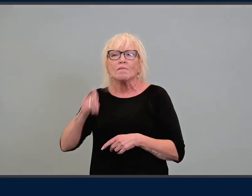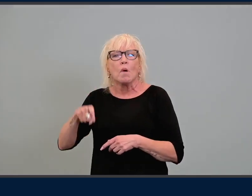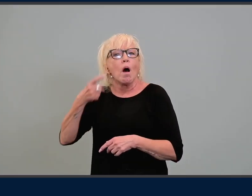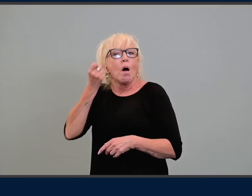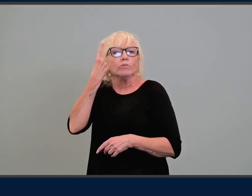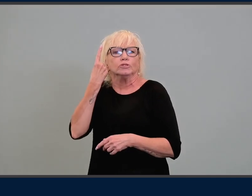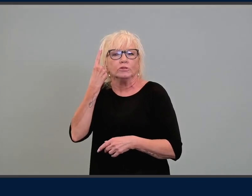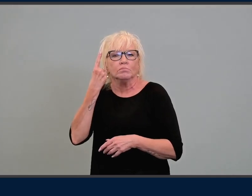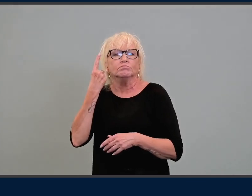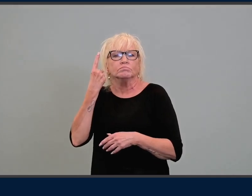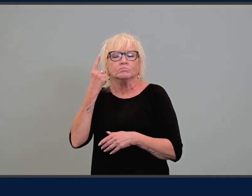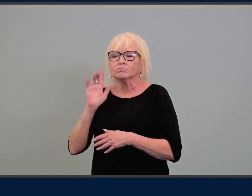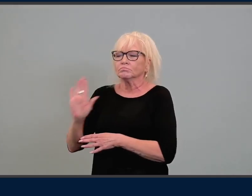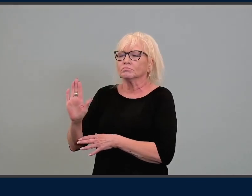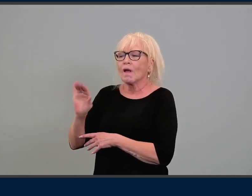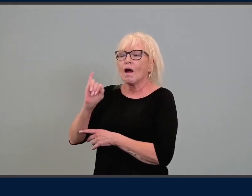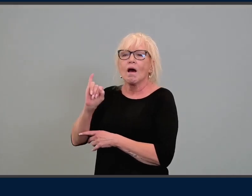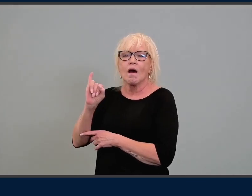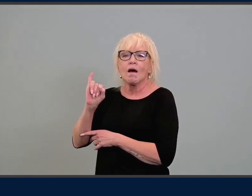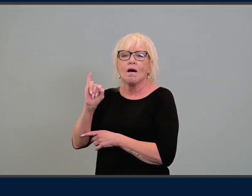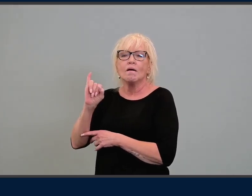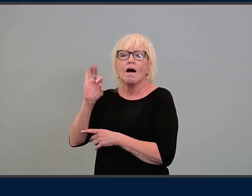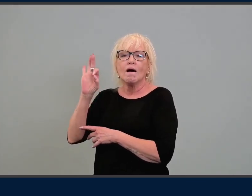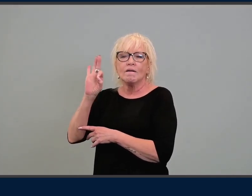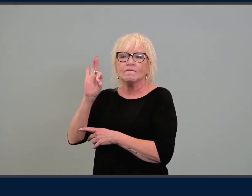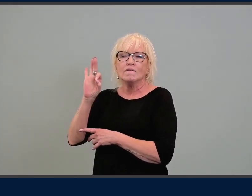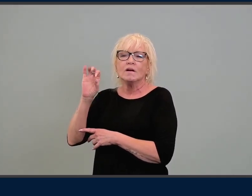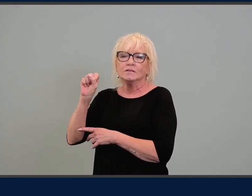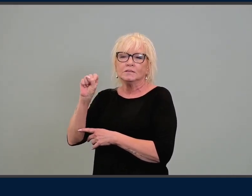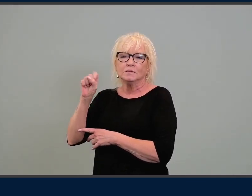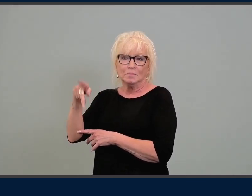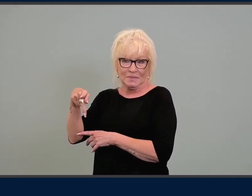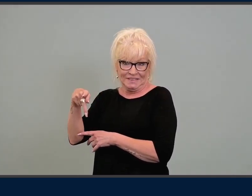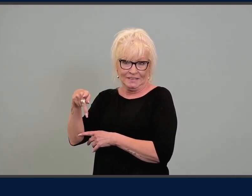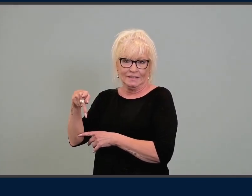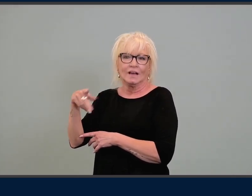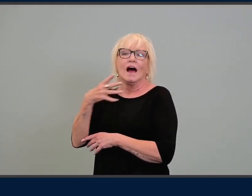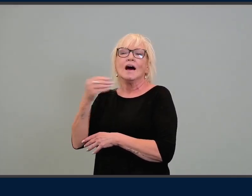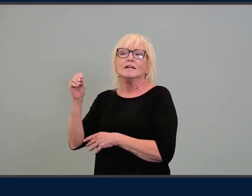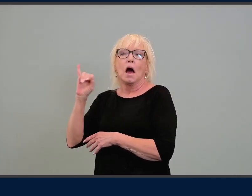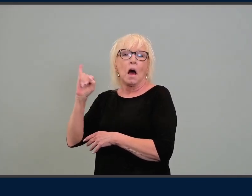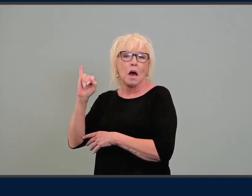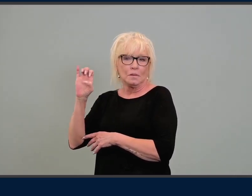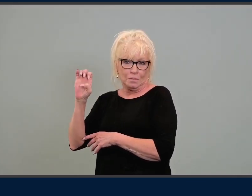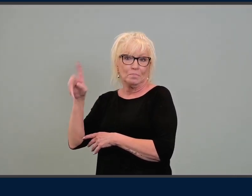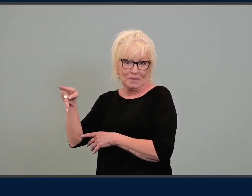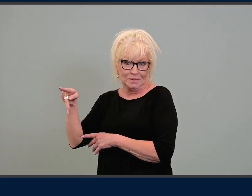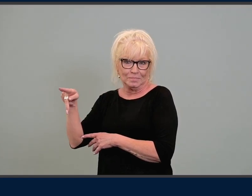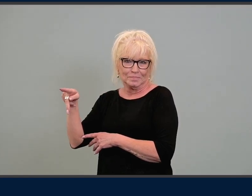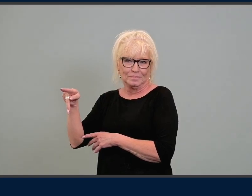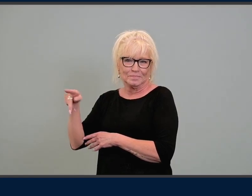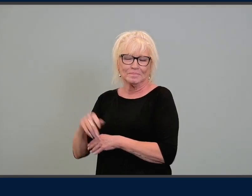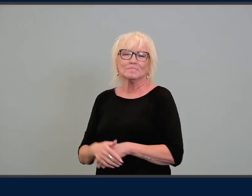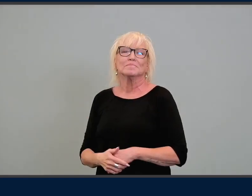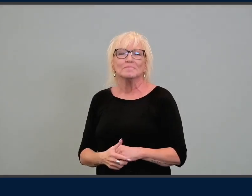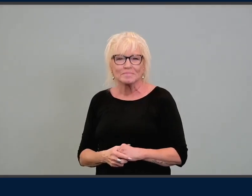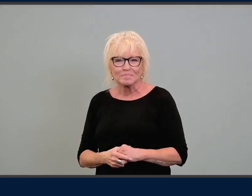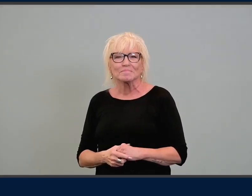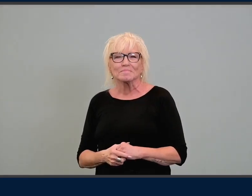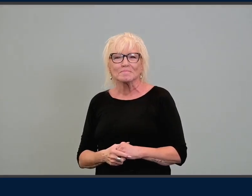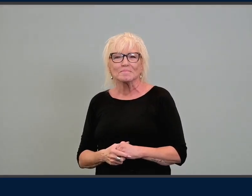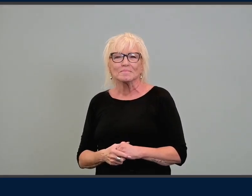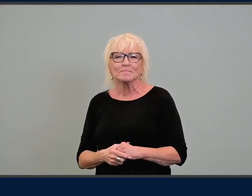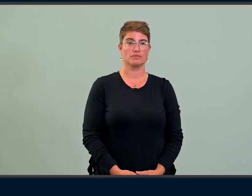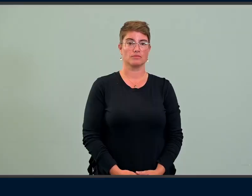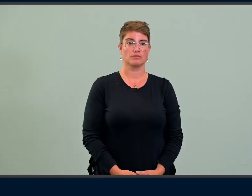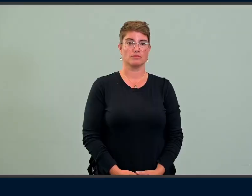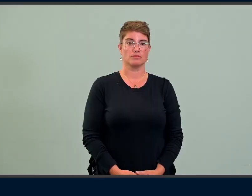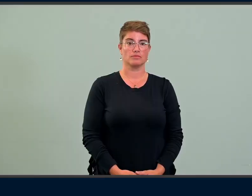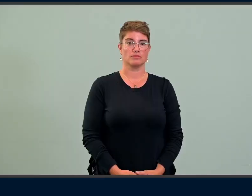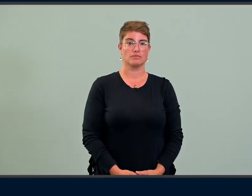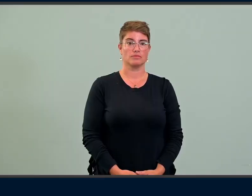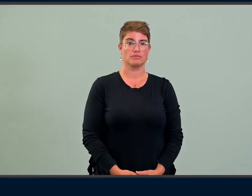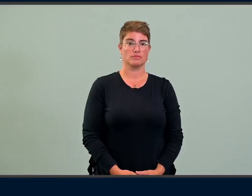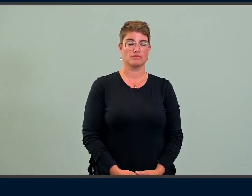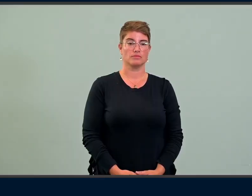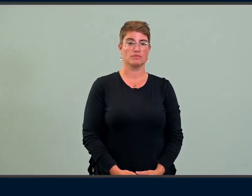And, lastly, we have to be able to understand their IFSP and also the IEP.